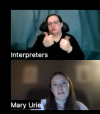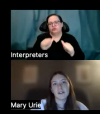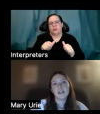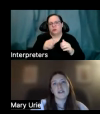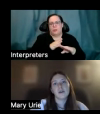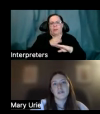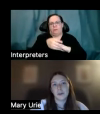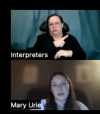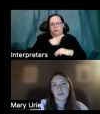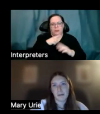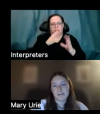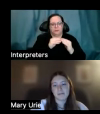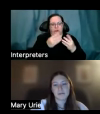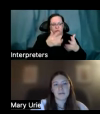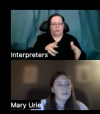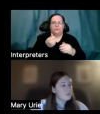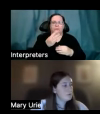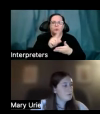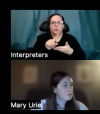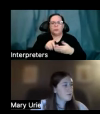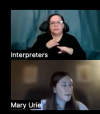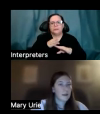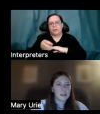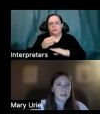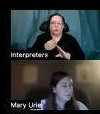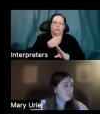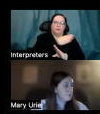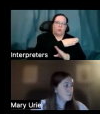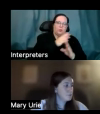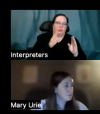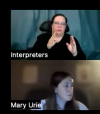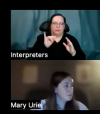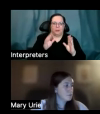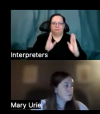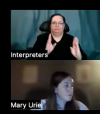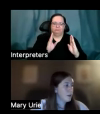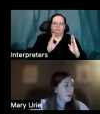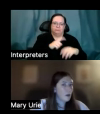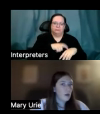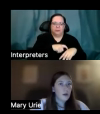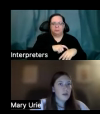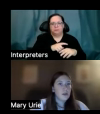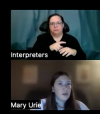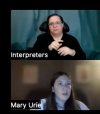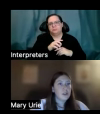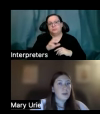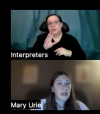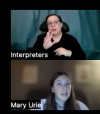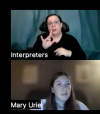after or a few weeks before. To when you're preparing for